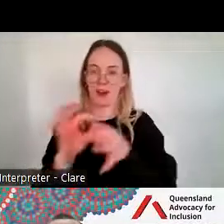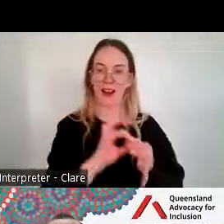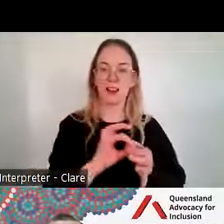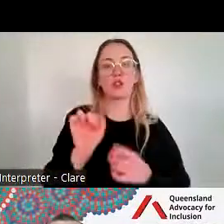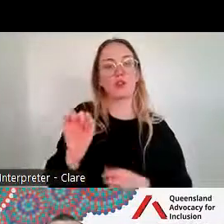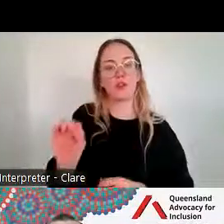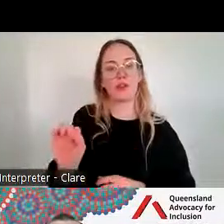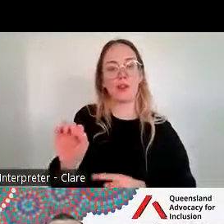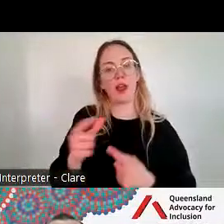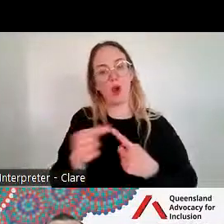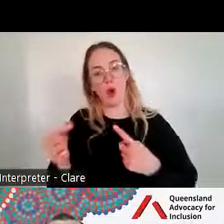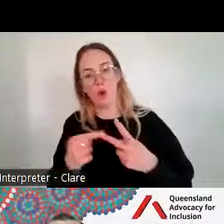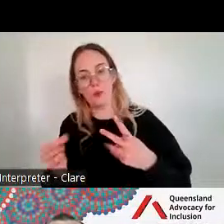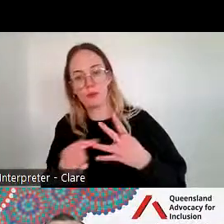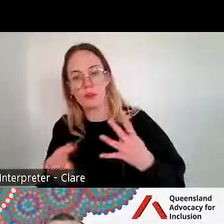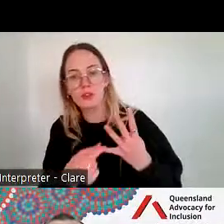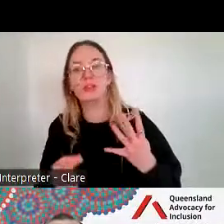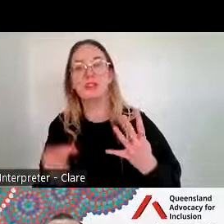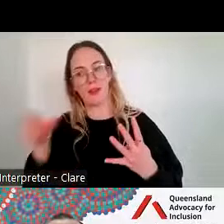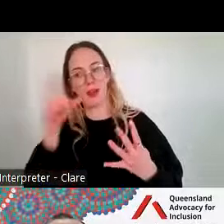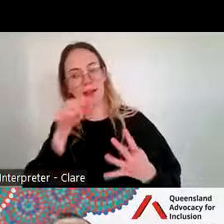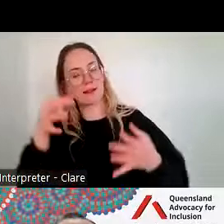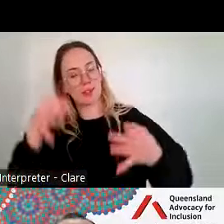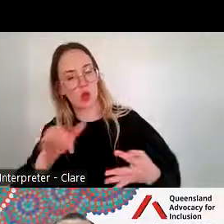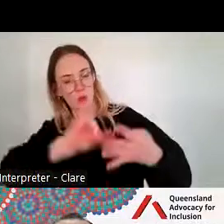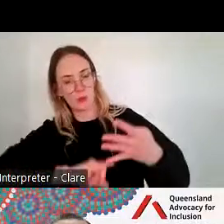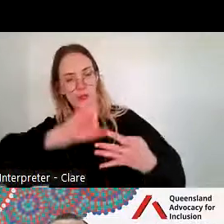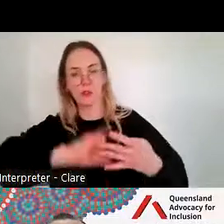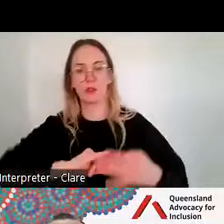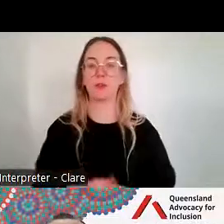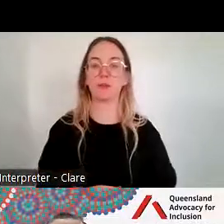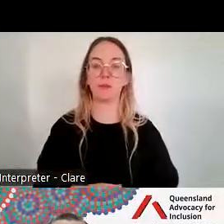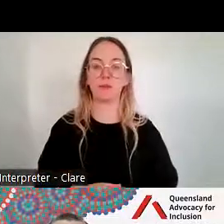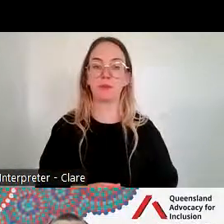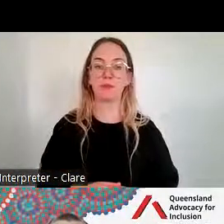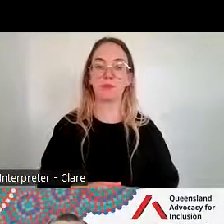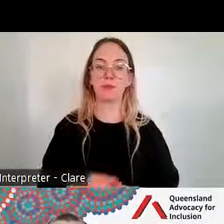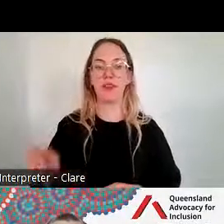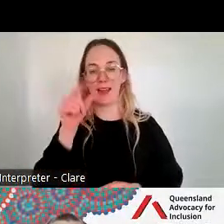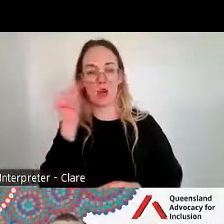options and choose them, and understand and consider consequences of the potential choices.